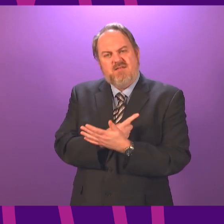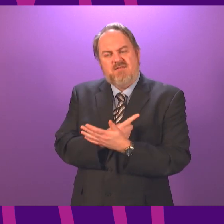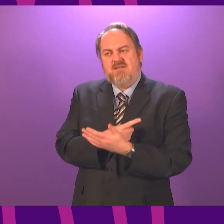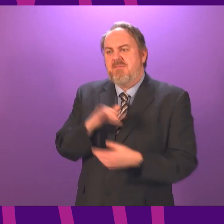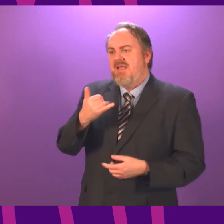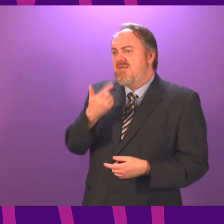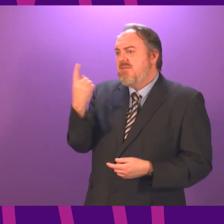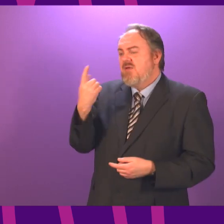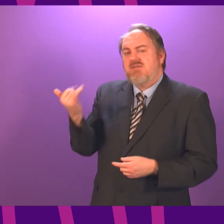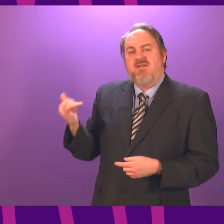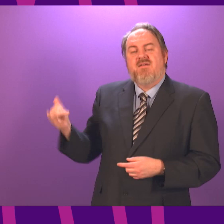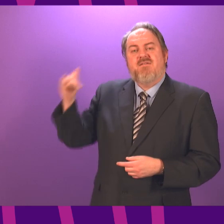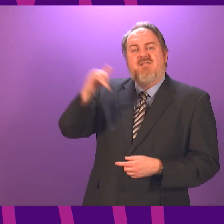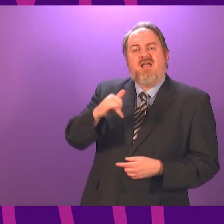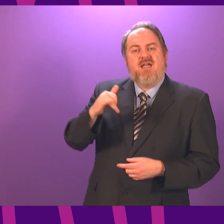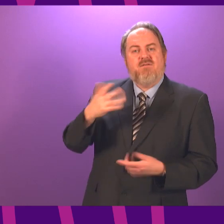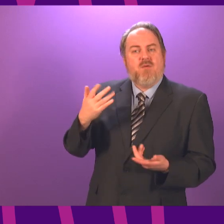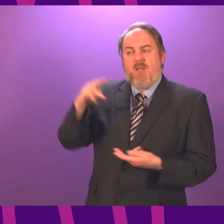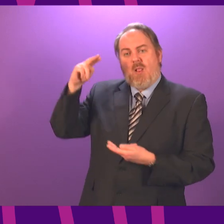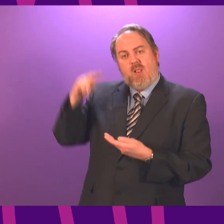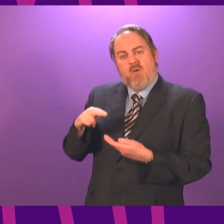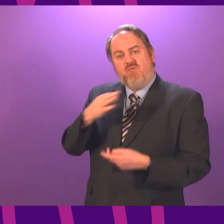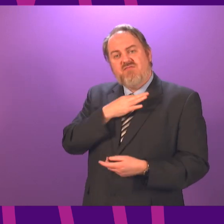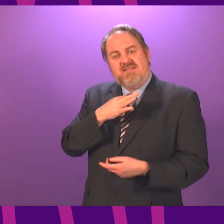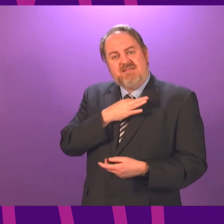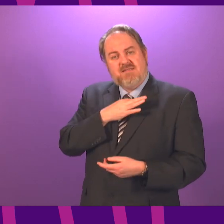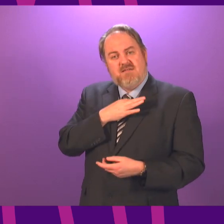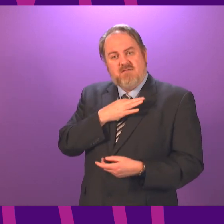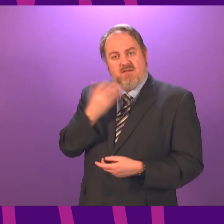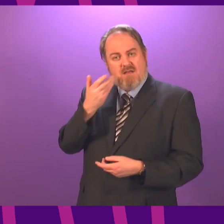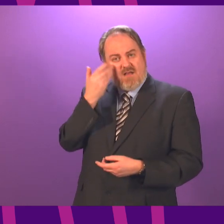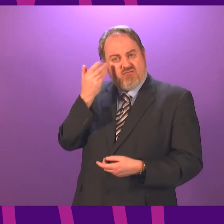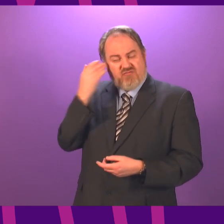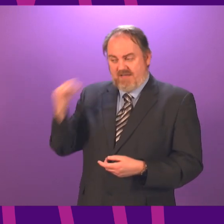country, can self-isolate. What are the rules for people who are returning to Scotland having